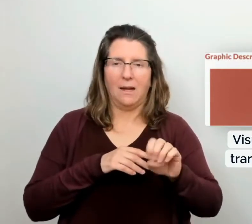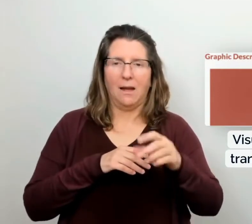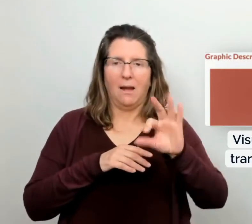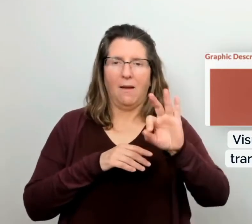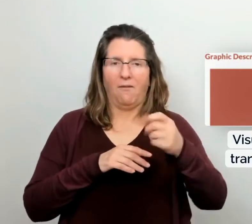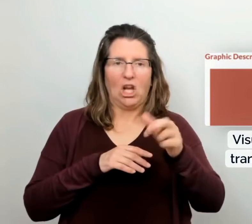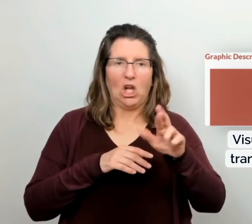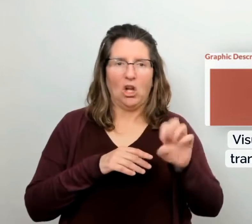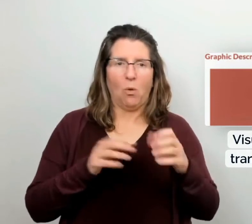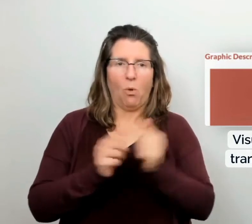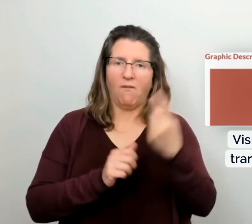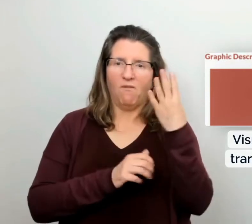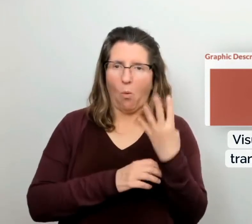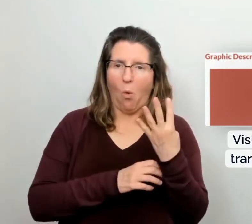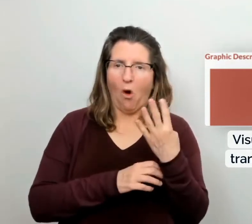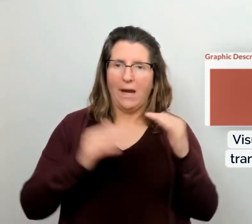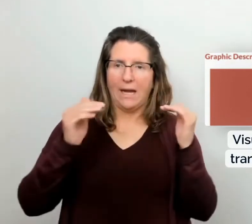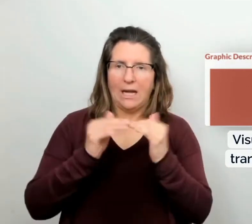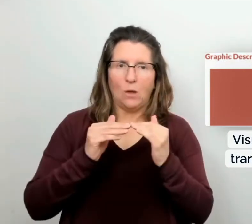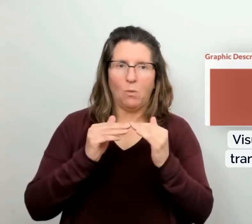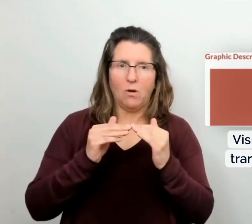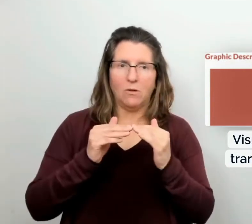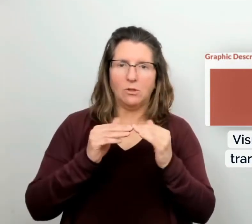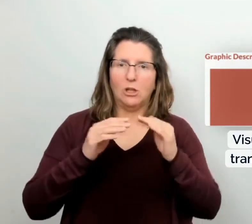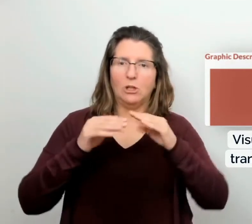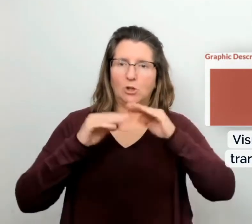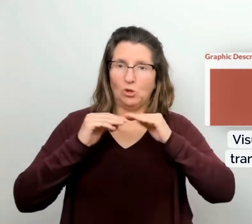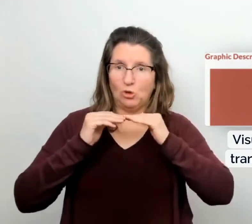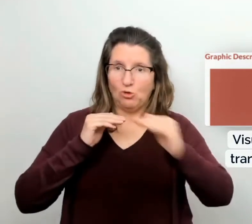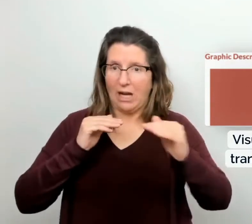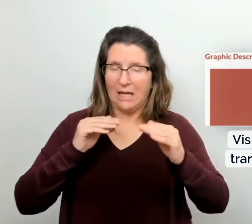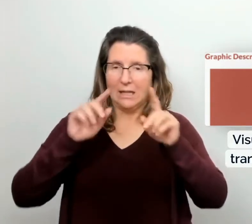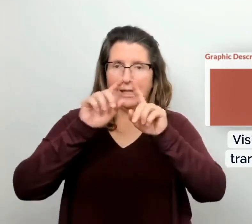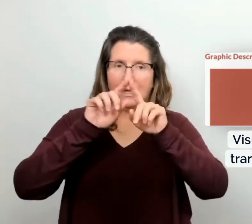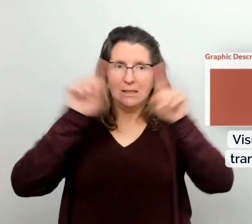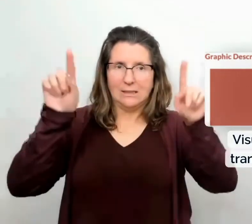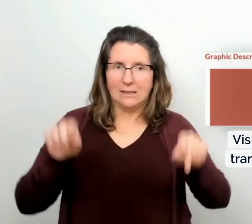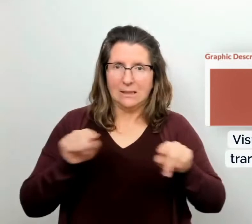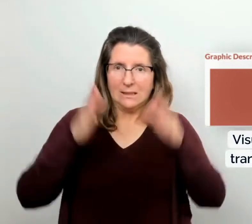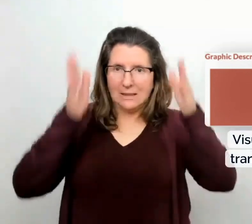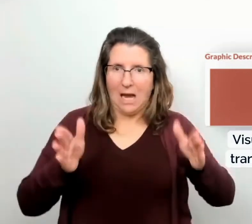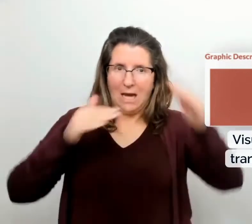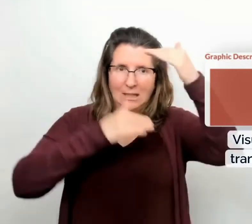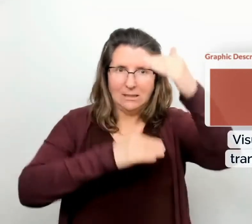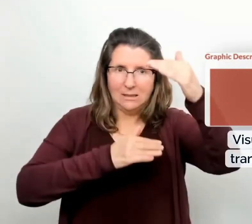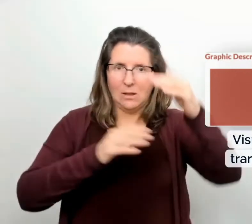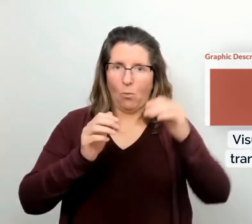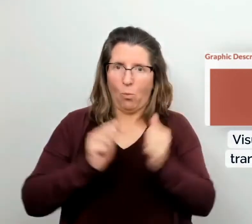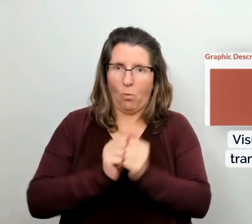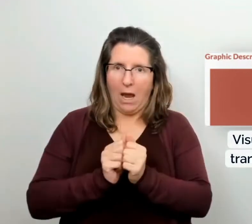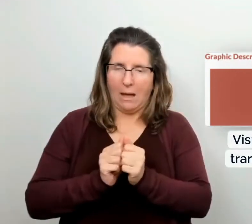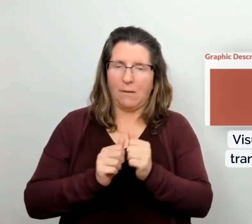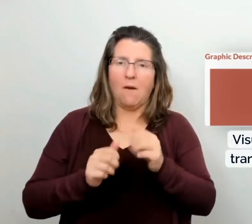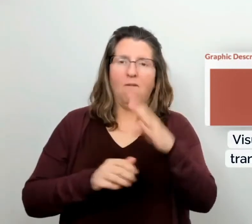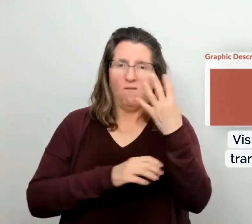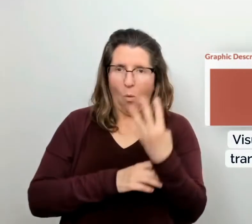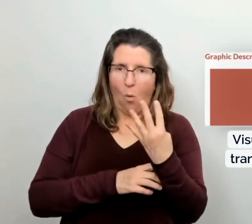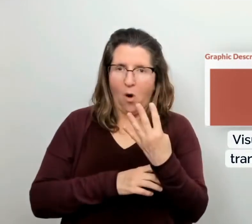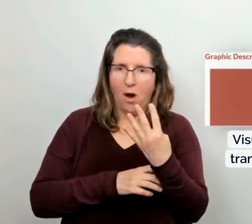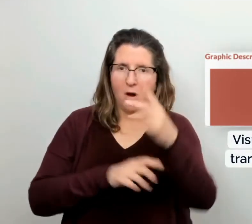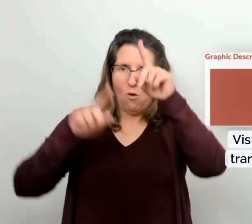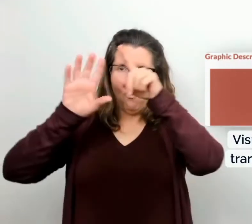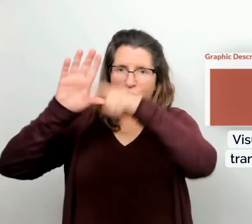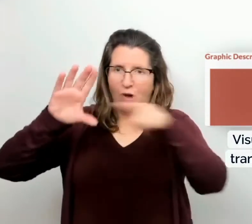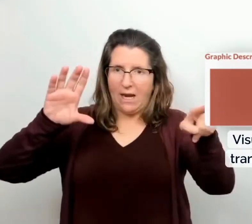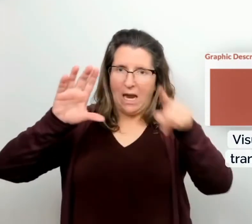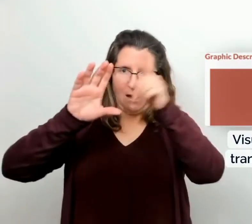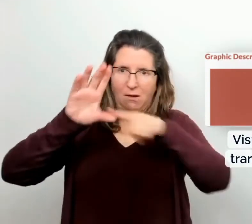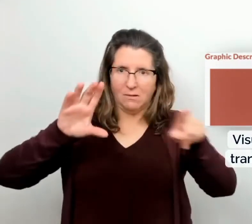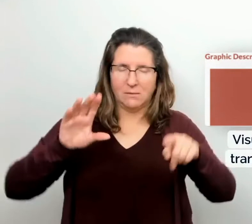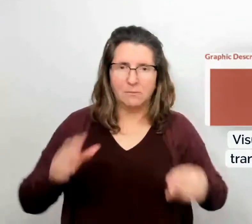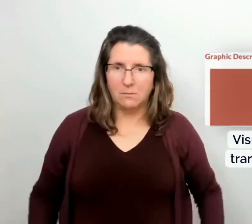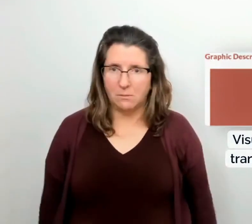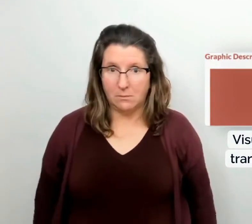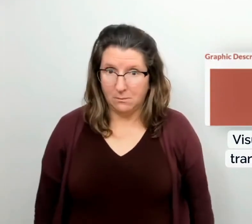"A plane figure with four equals straight sides and four right angles."